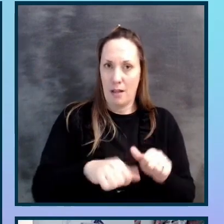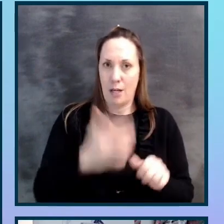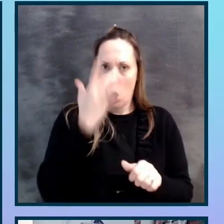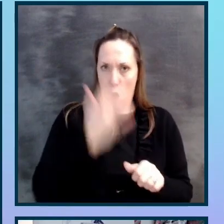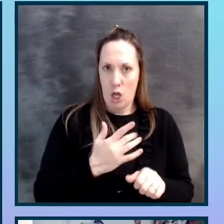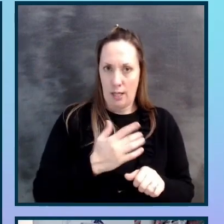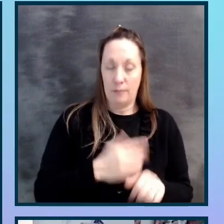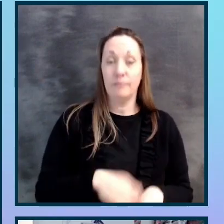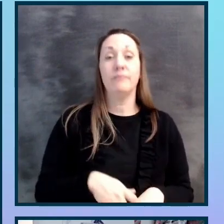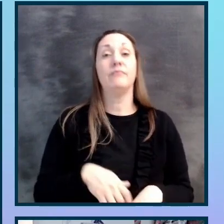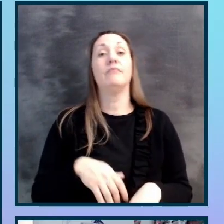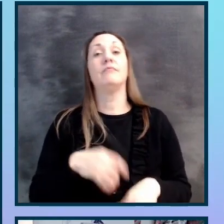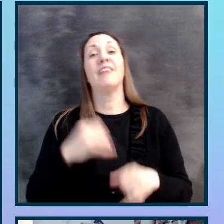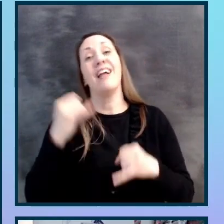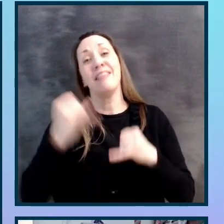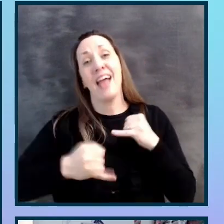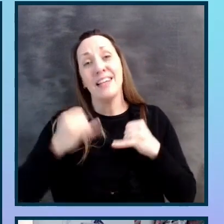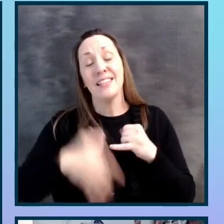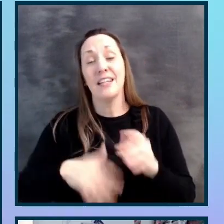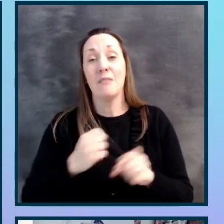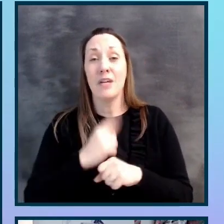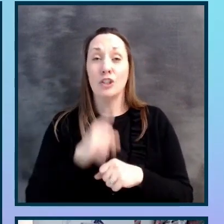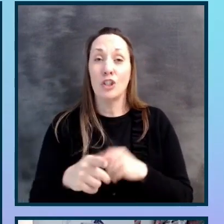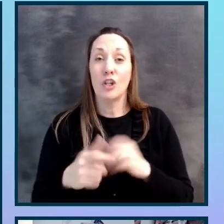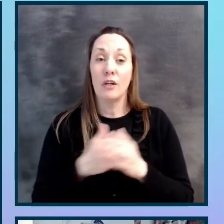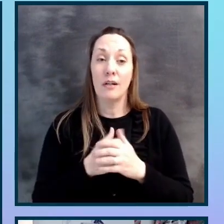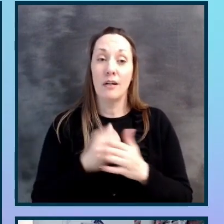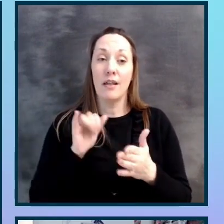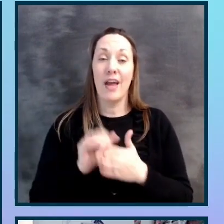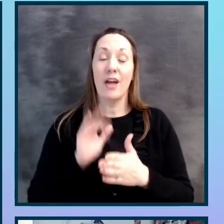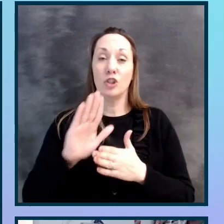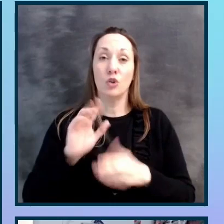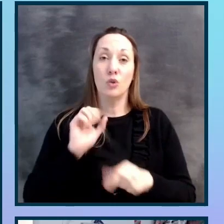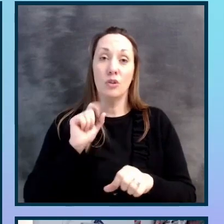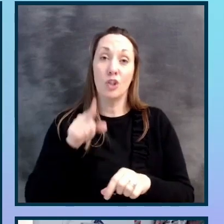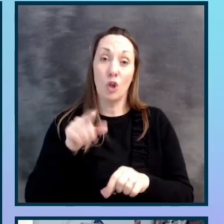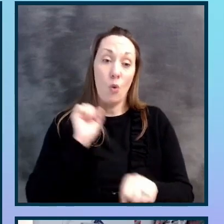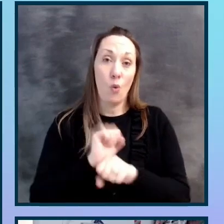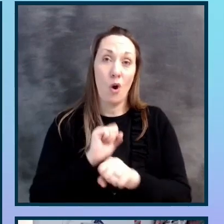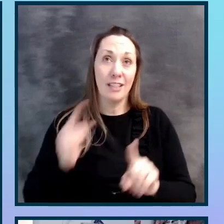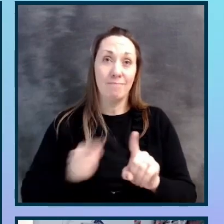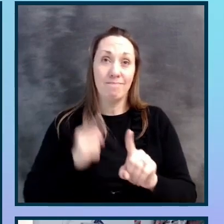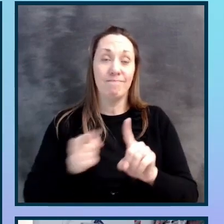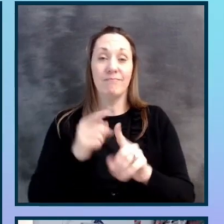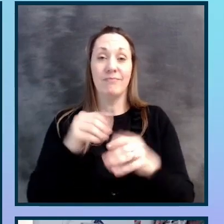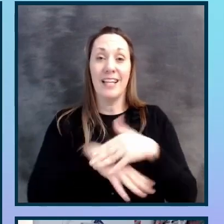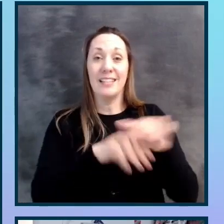Lastly, ensuring that you're working towards an accessibility standard for your products